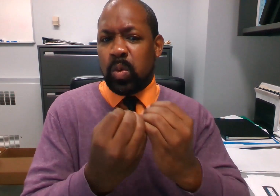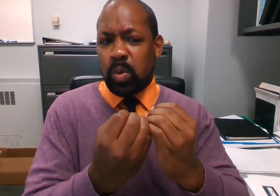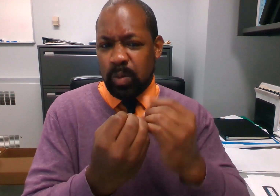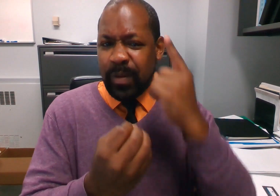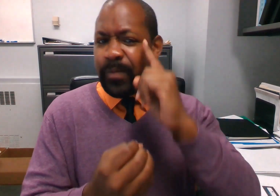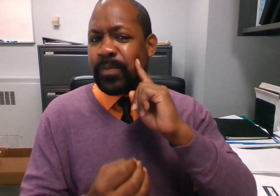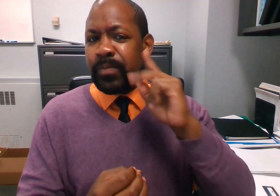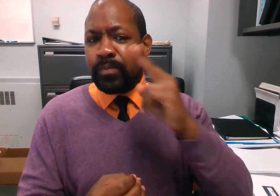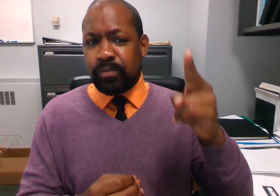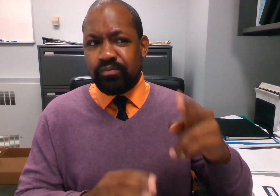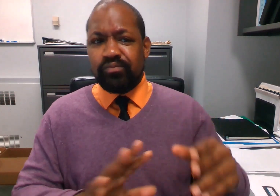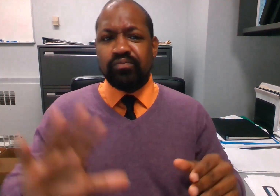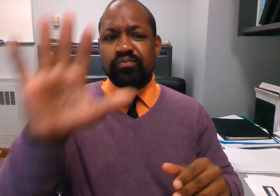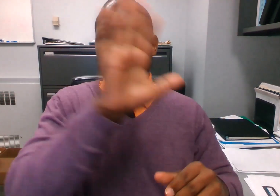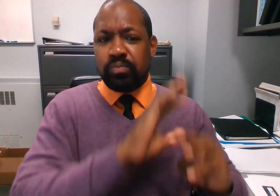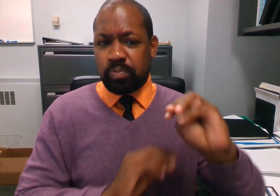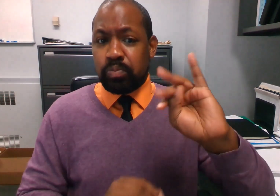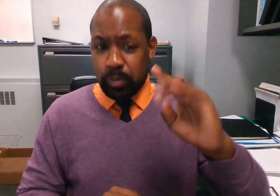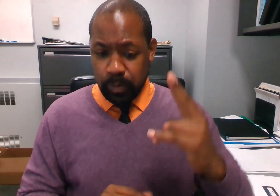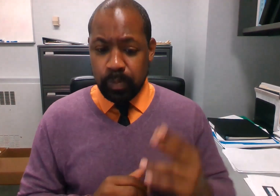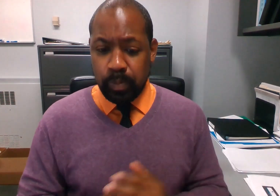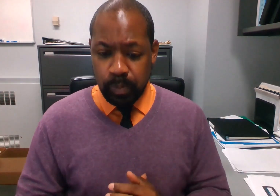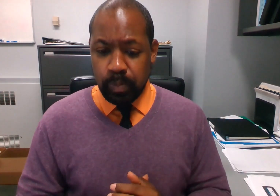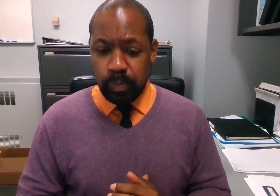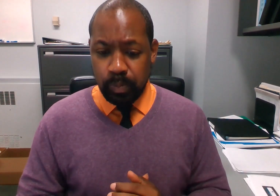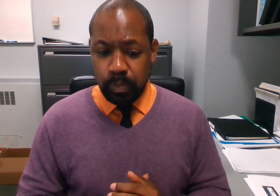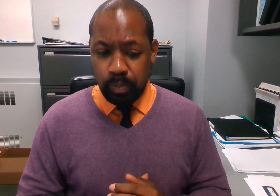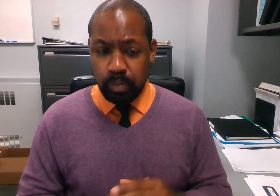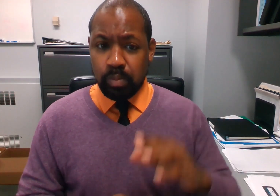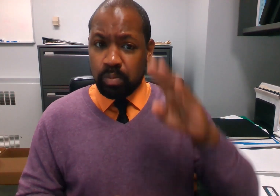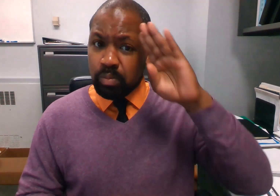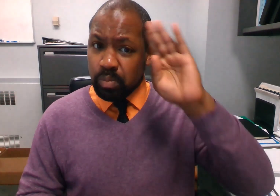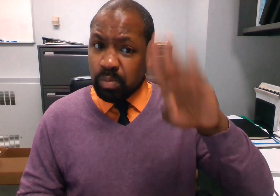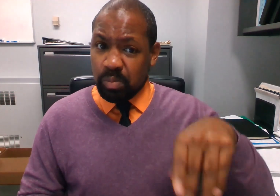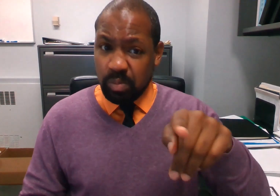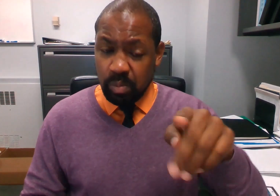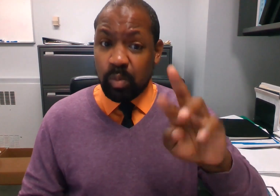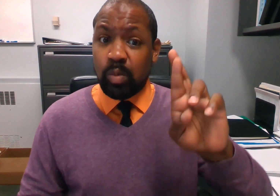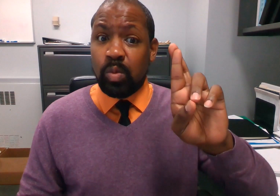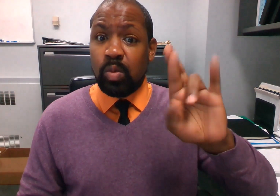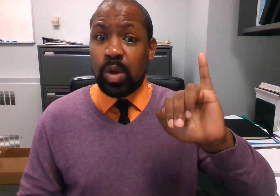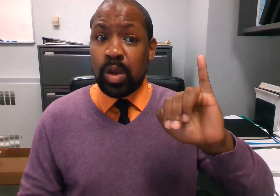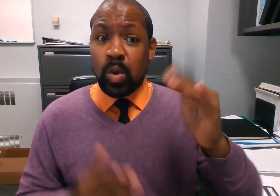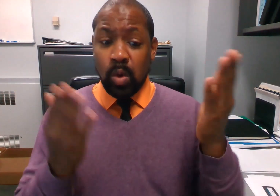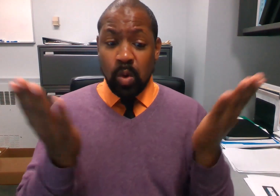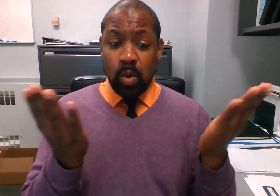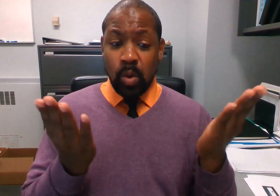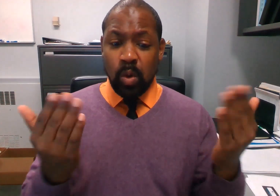local organizations for deaf people and hard of hearing people as well I know